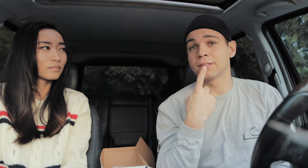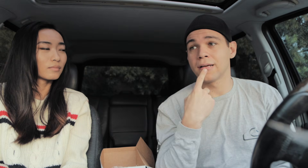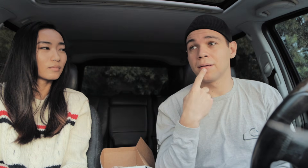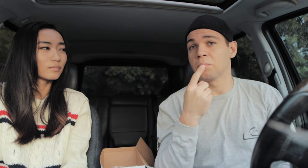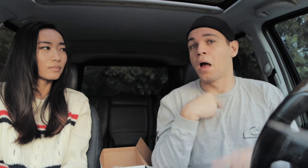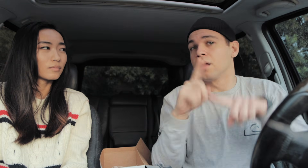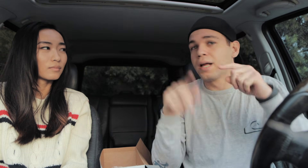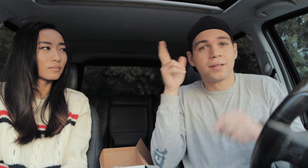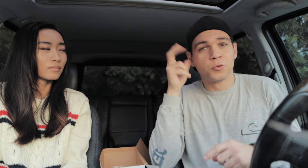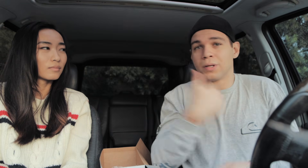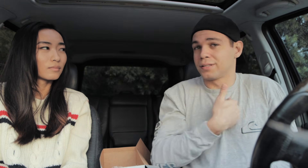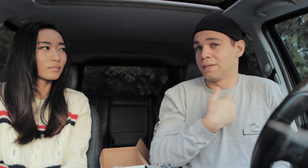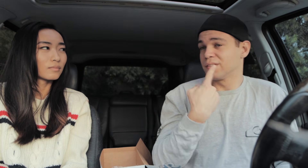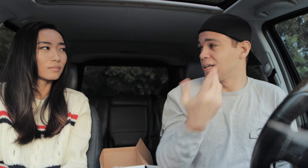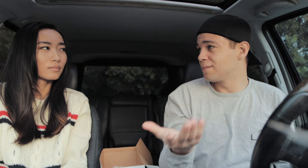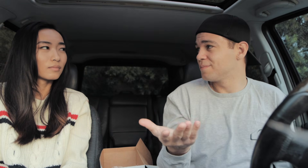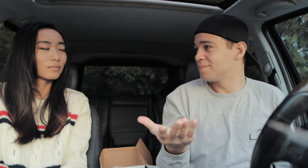the words I say, I can't hear myself say them